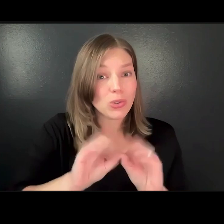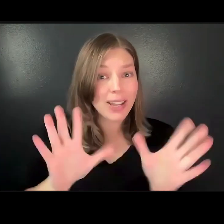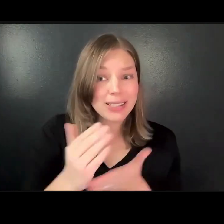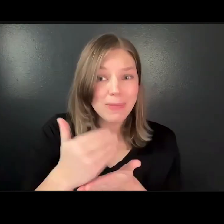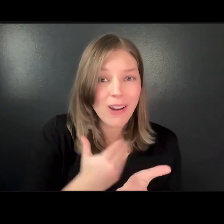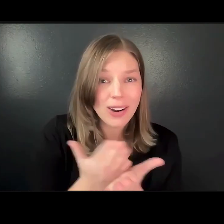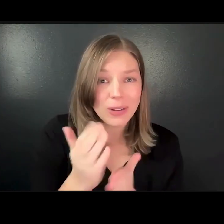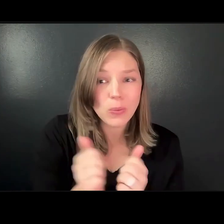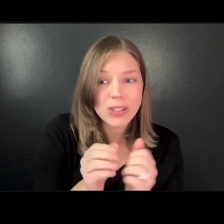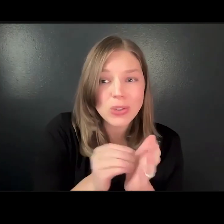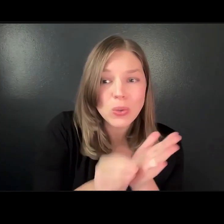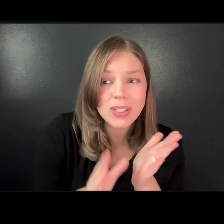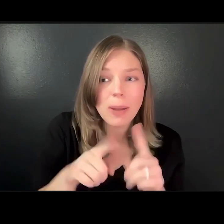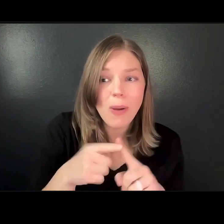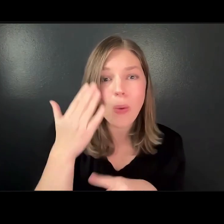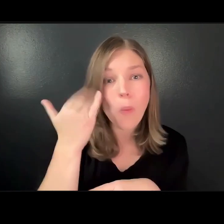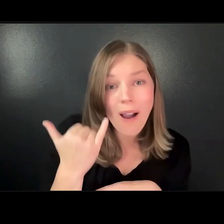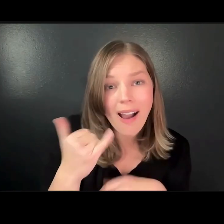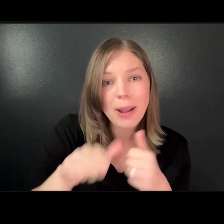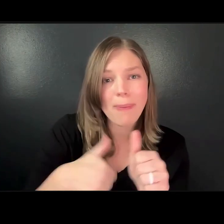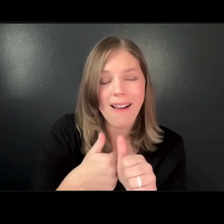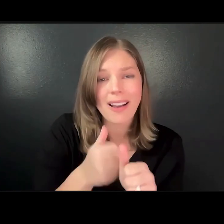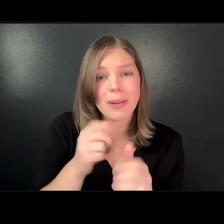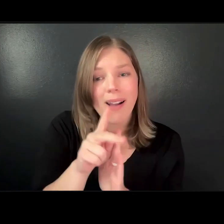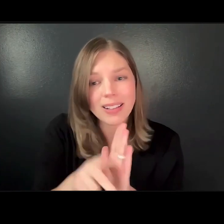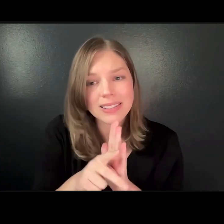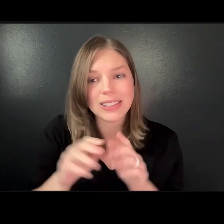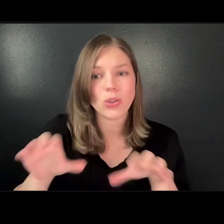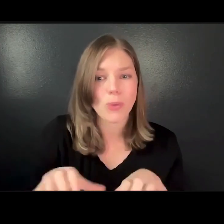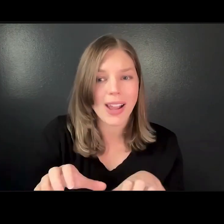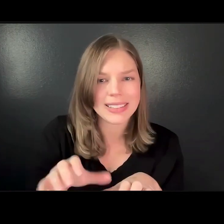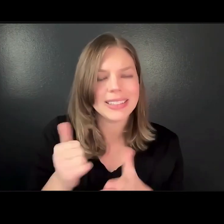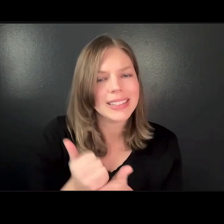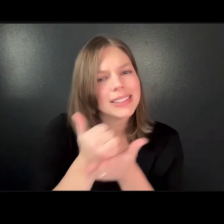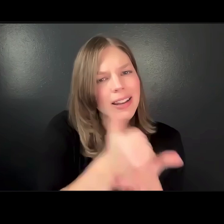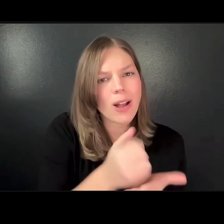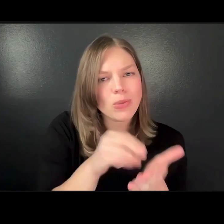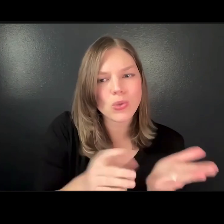However, by being transparent with students about the why behind policies or practices, this